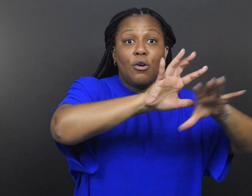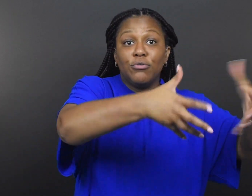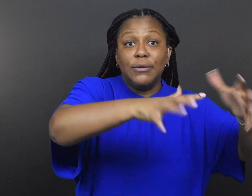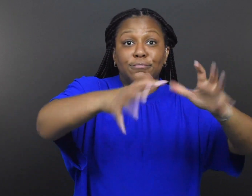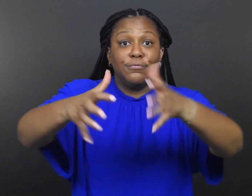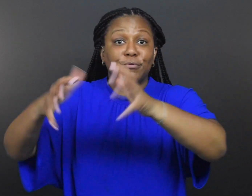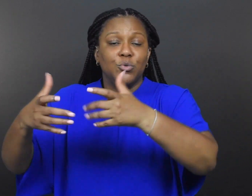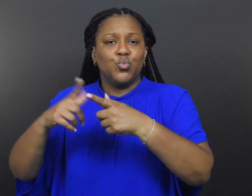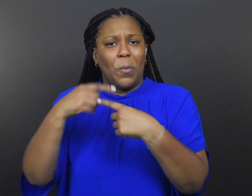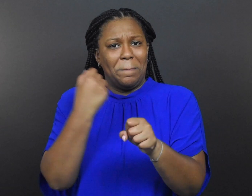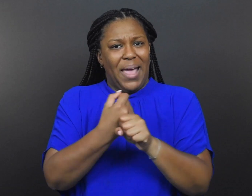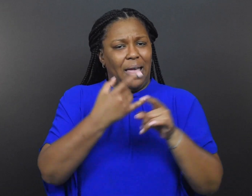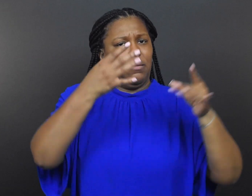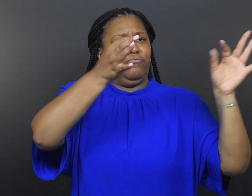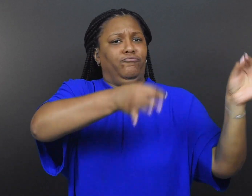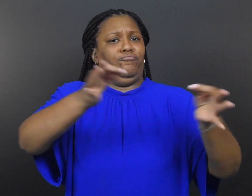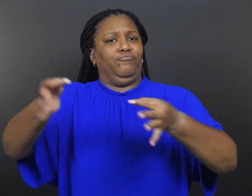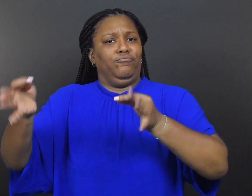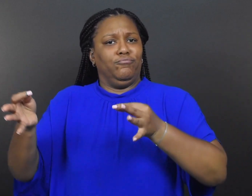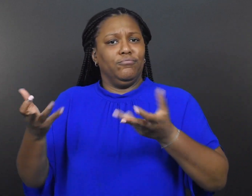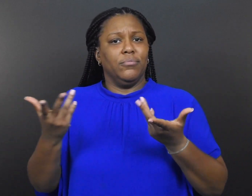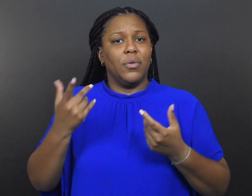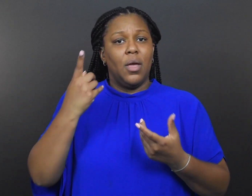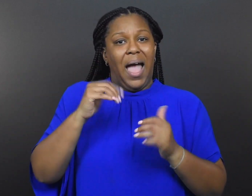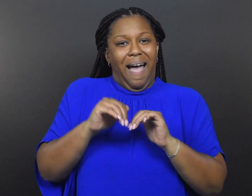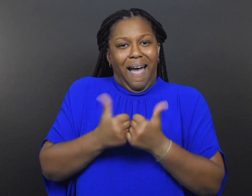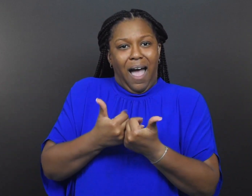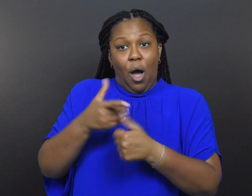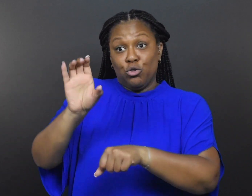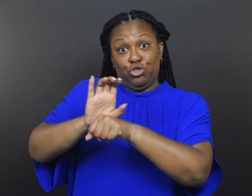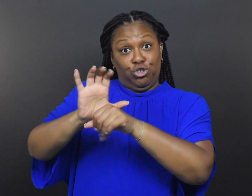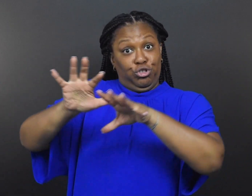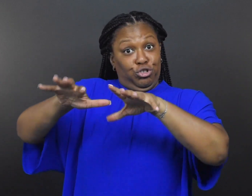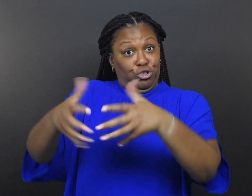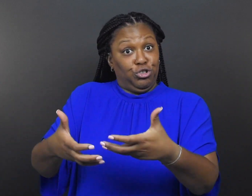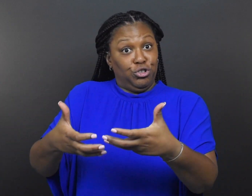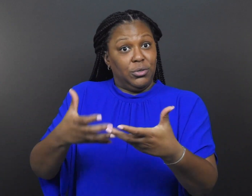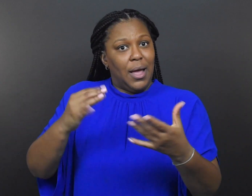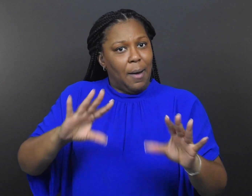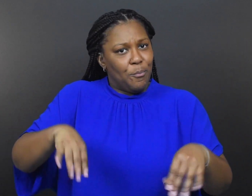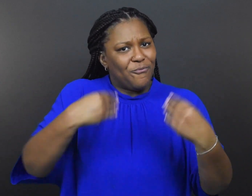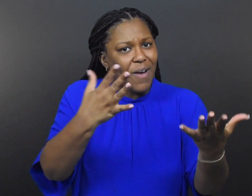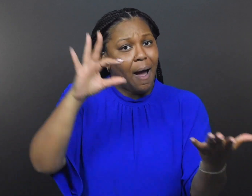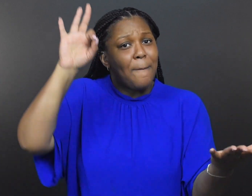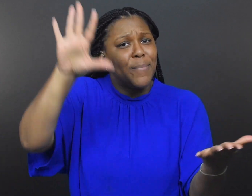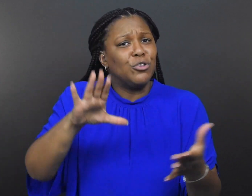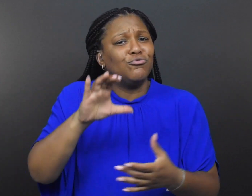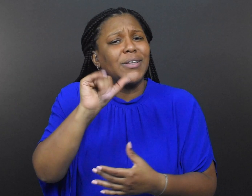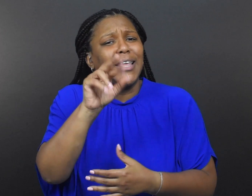informed decisions on how to congregate and provide pastoral care in their communities.